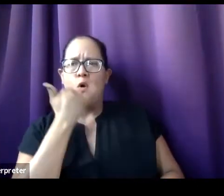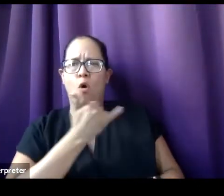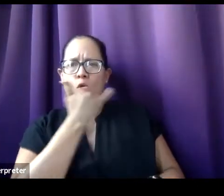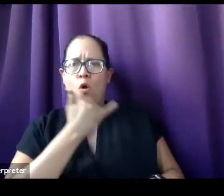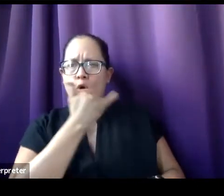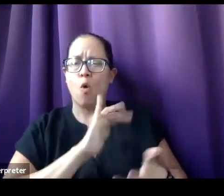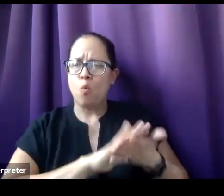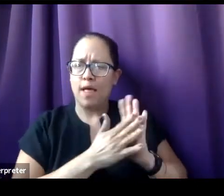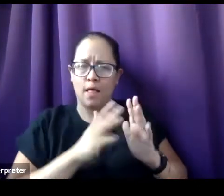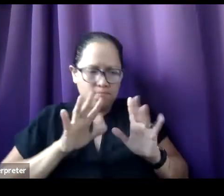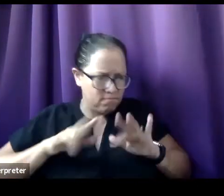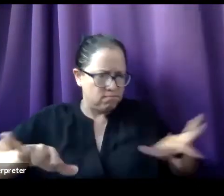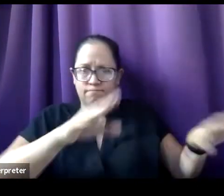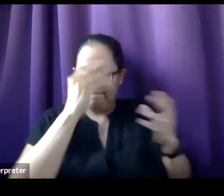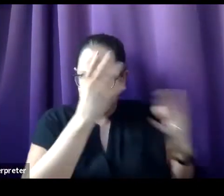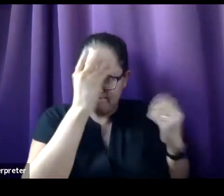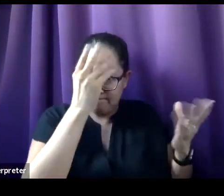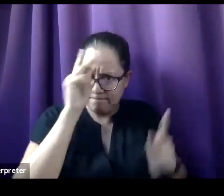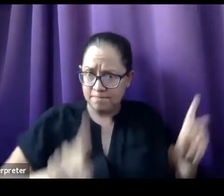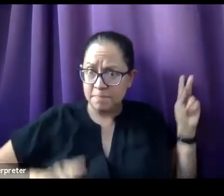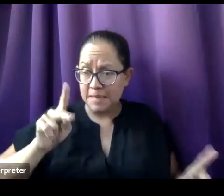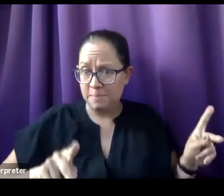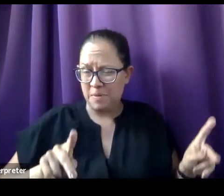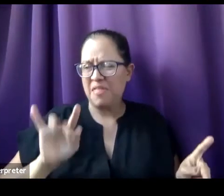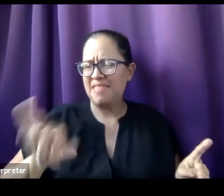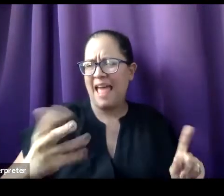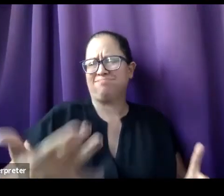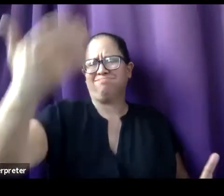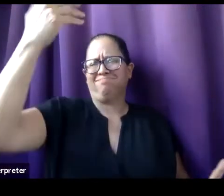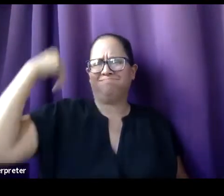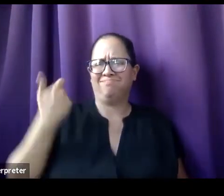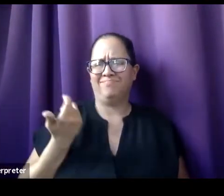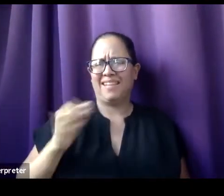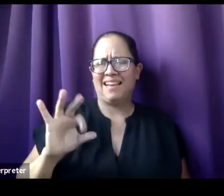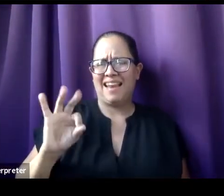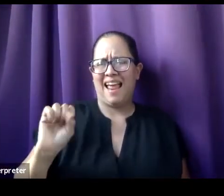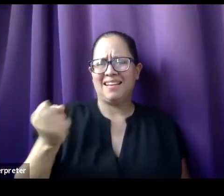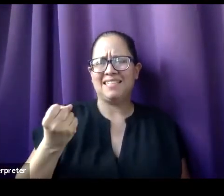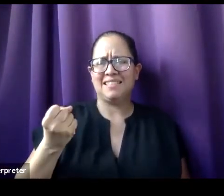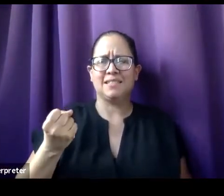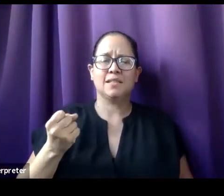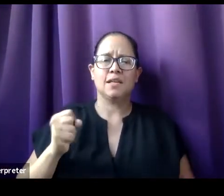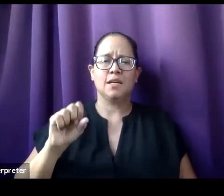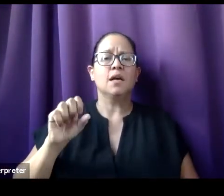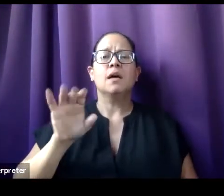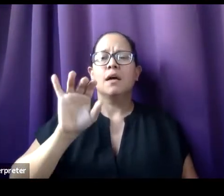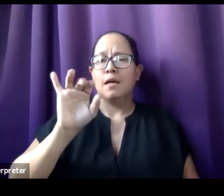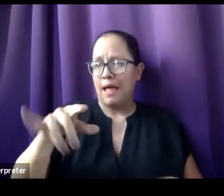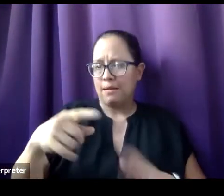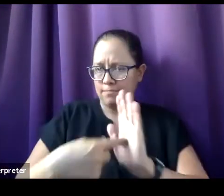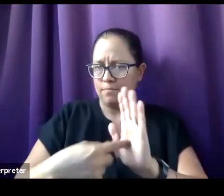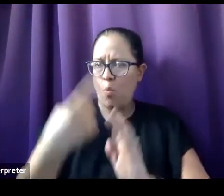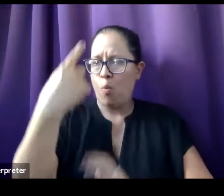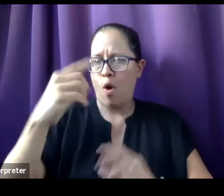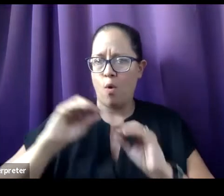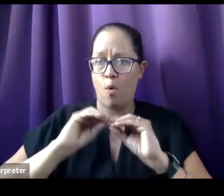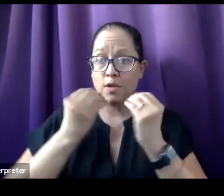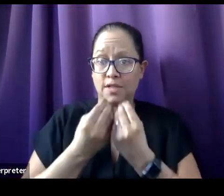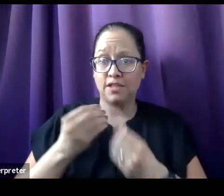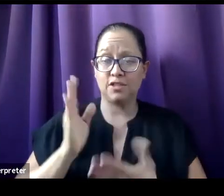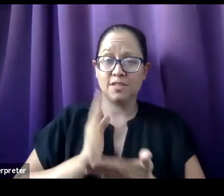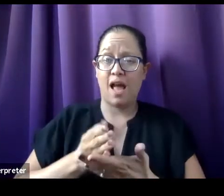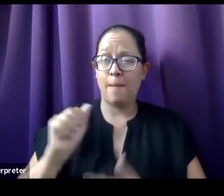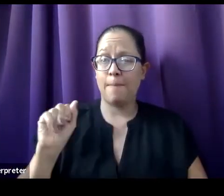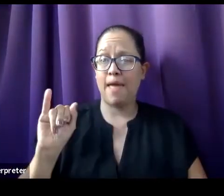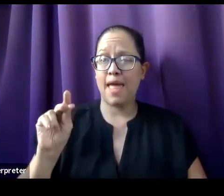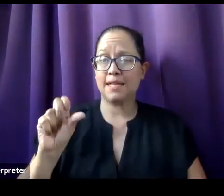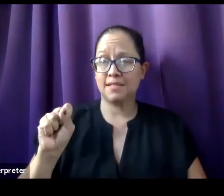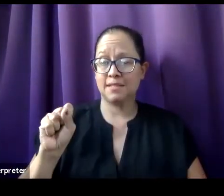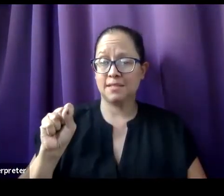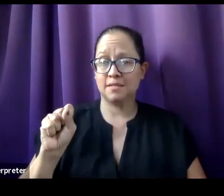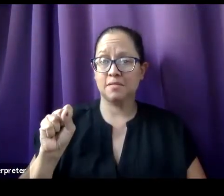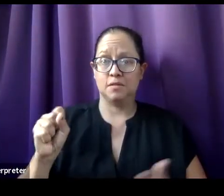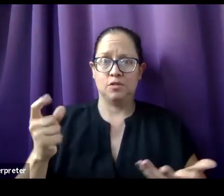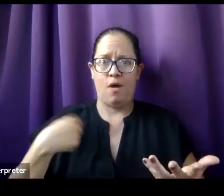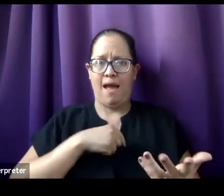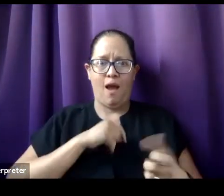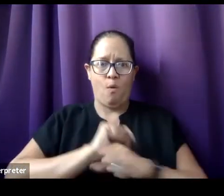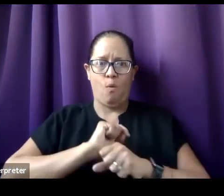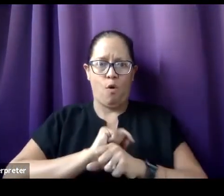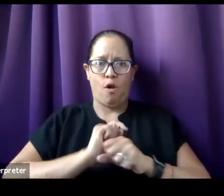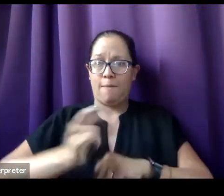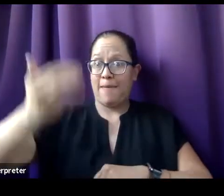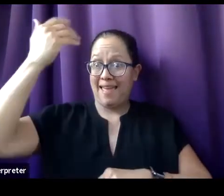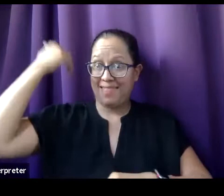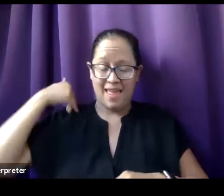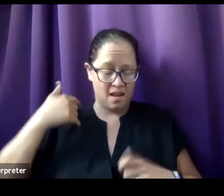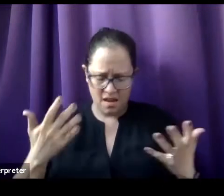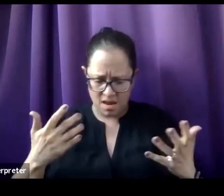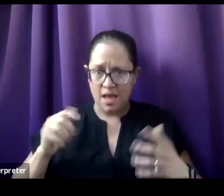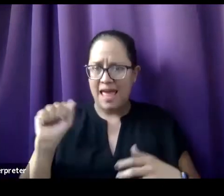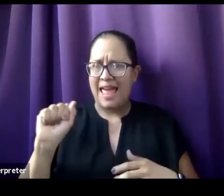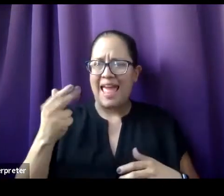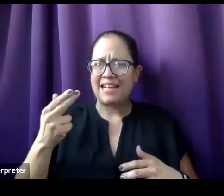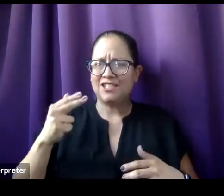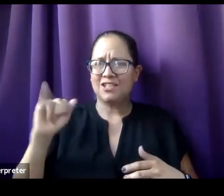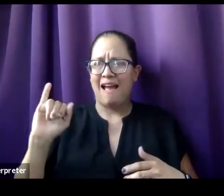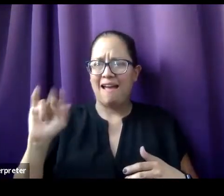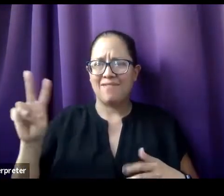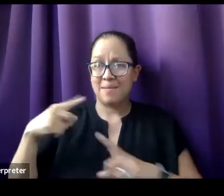tracing actually goes back to the 90s I was part of a group in San Francisco called the stop aids project, and much of our work was focused on thinking about how you would reach out to people who might be HIV positive and help them understand how their